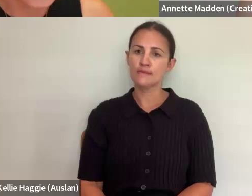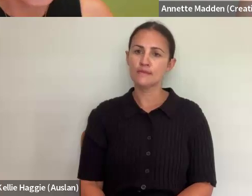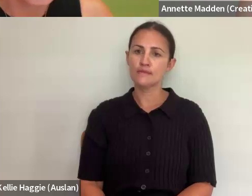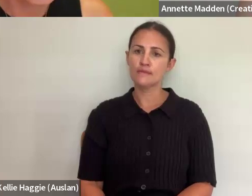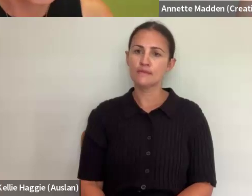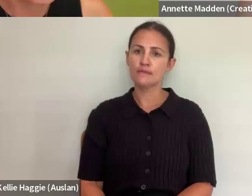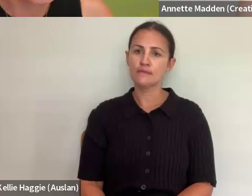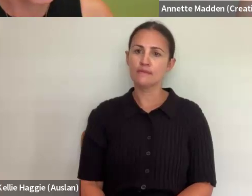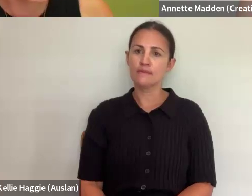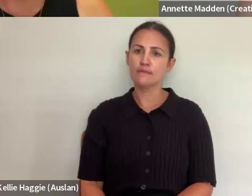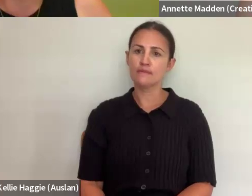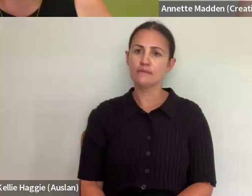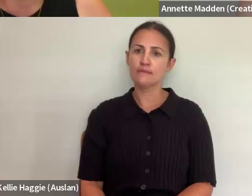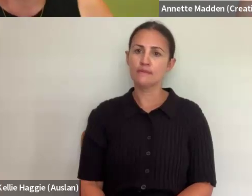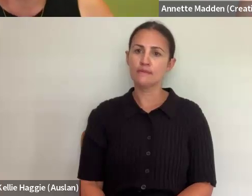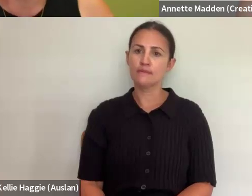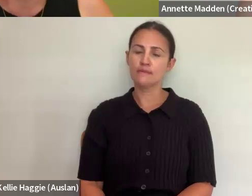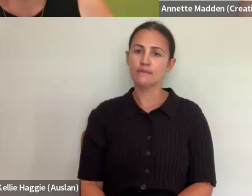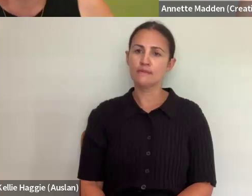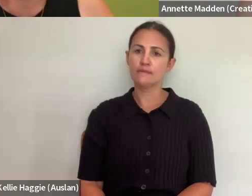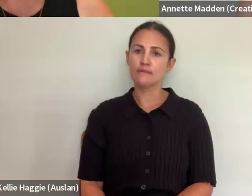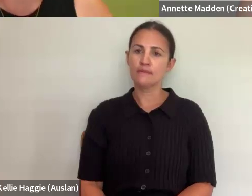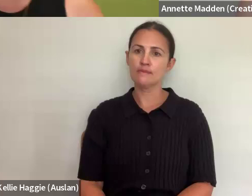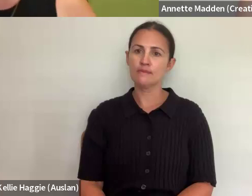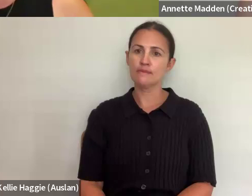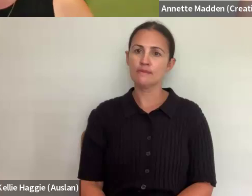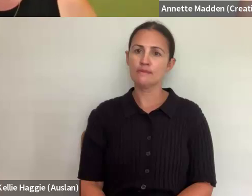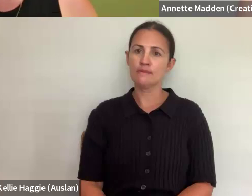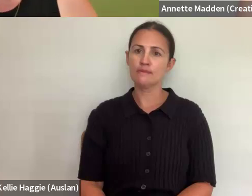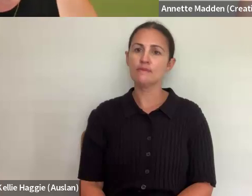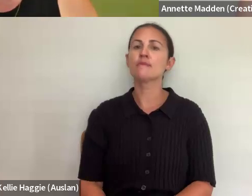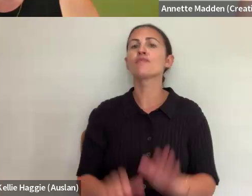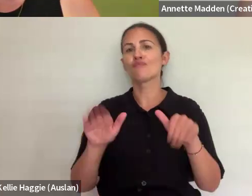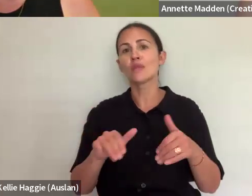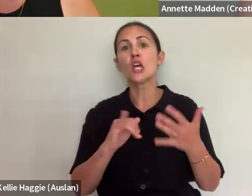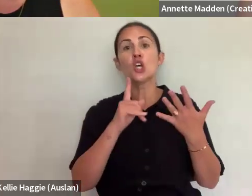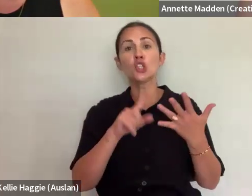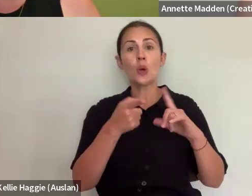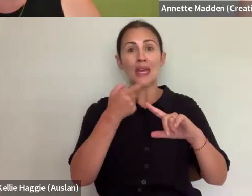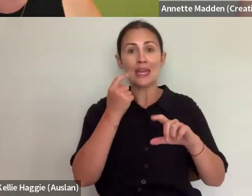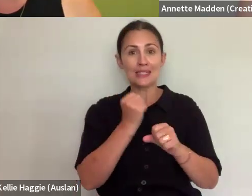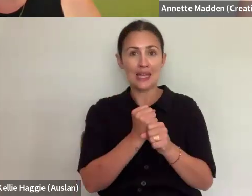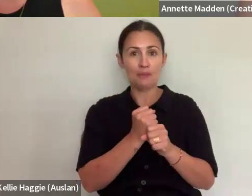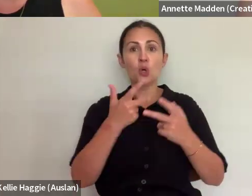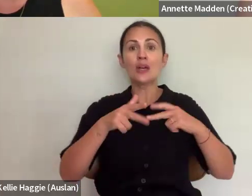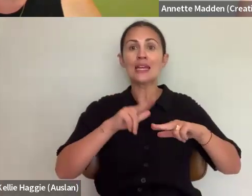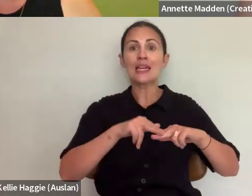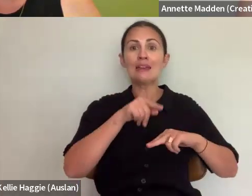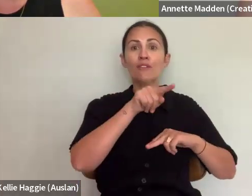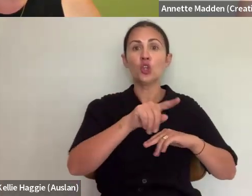it's worth noting.